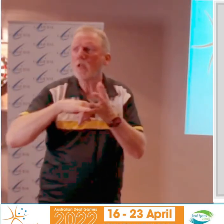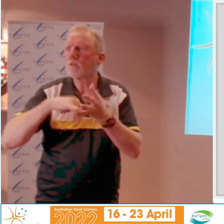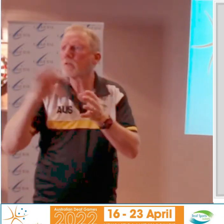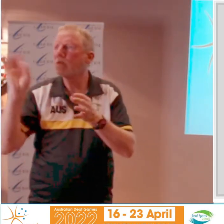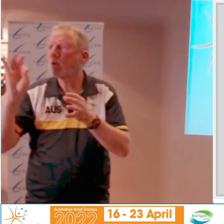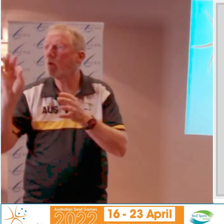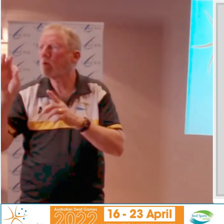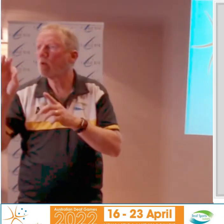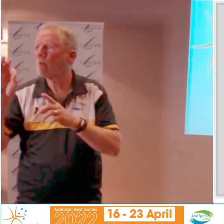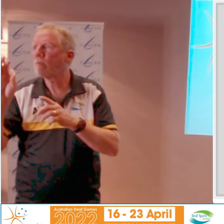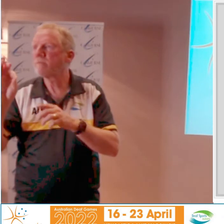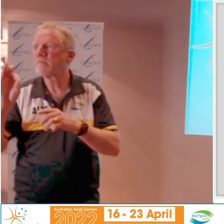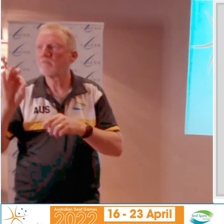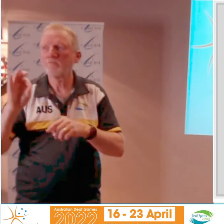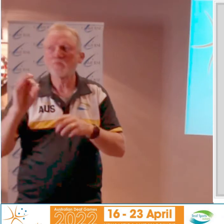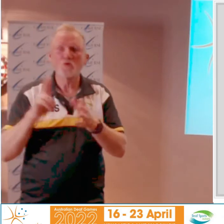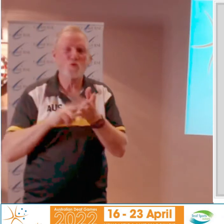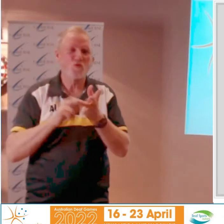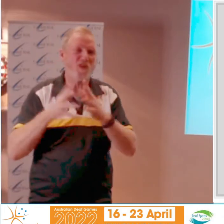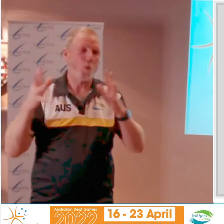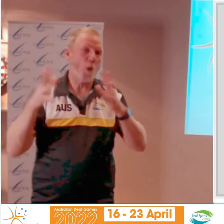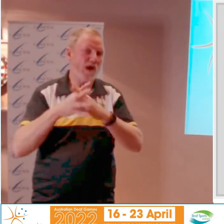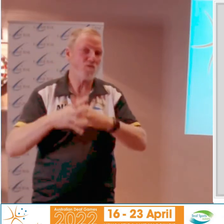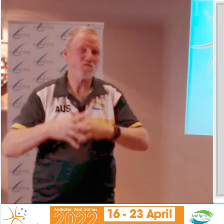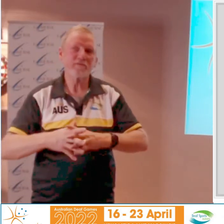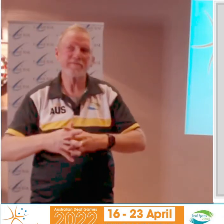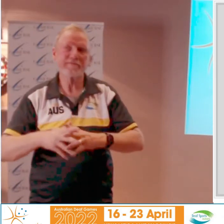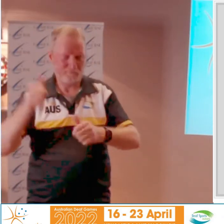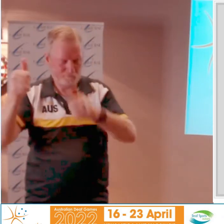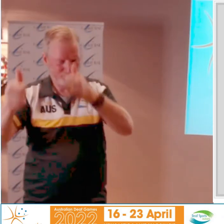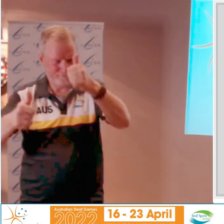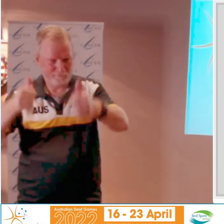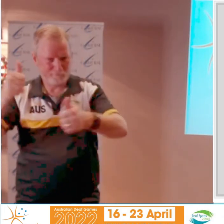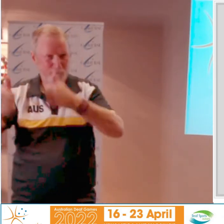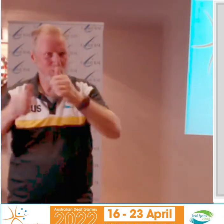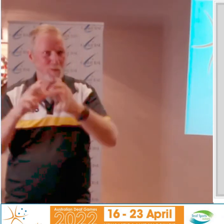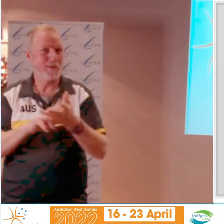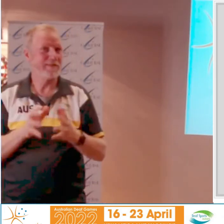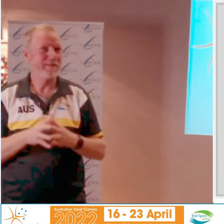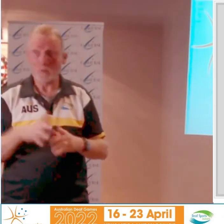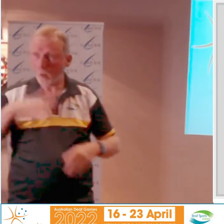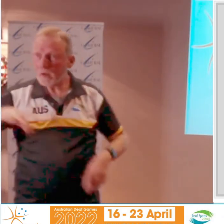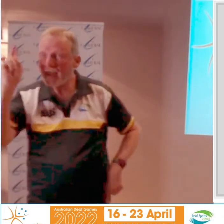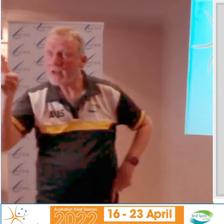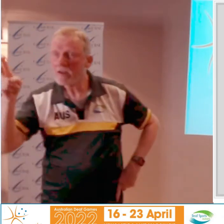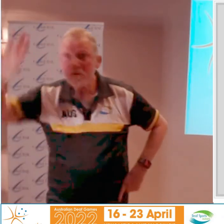was it Tasmania who was it of course it was NSW congratulations